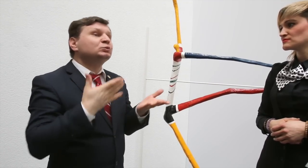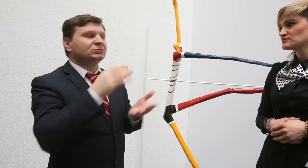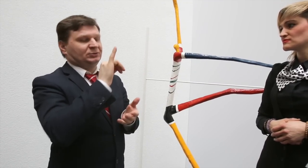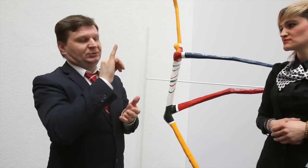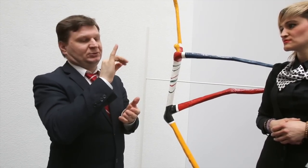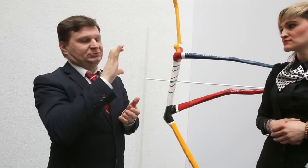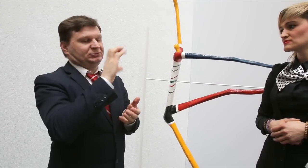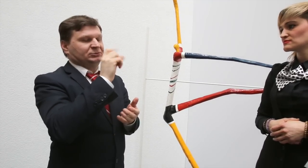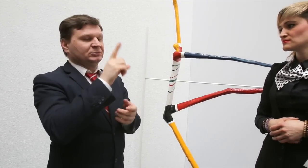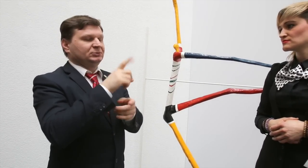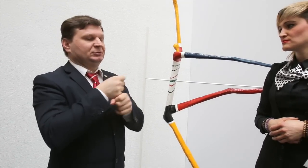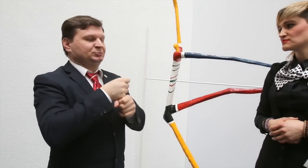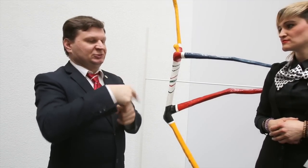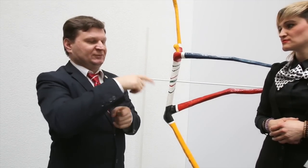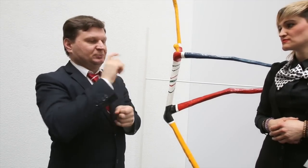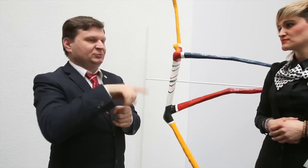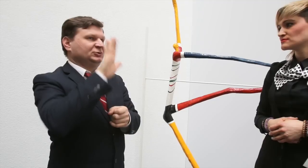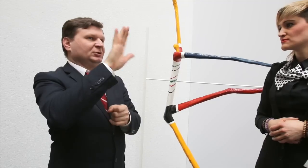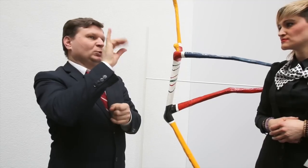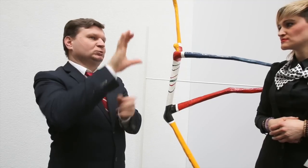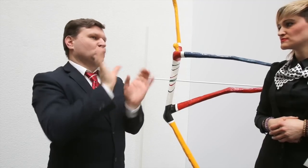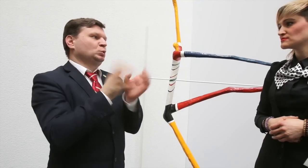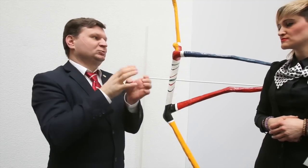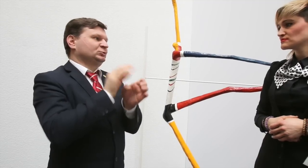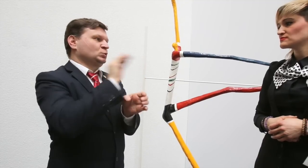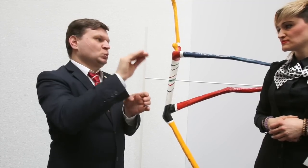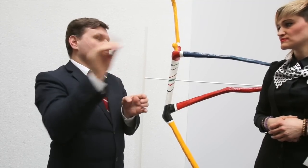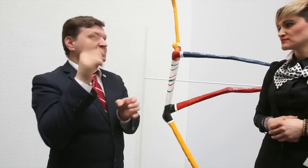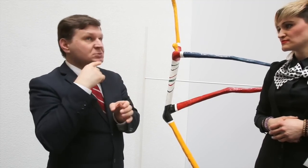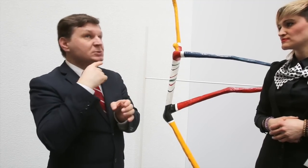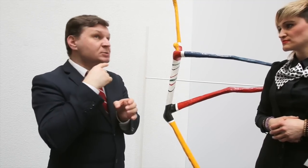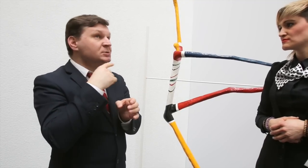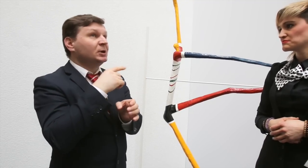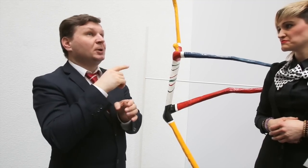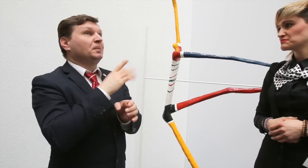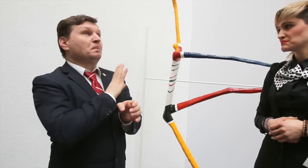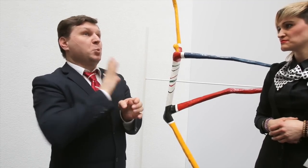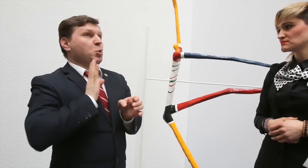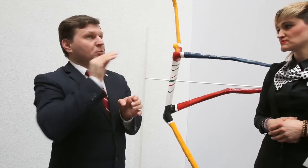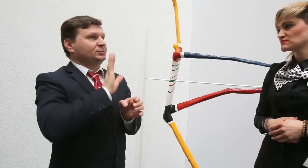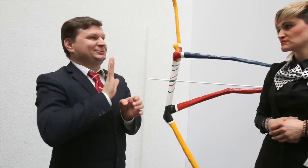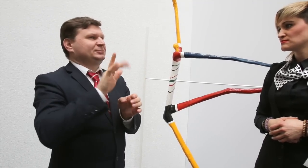and Bach it was possible, however not on the IOC board.